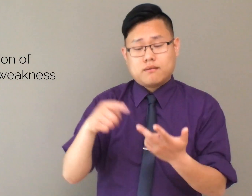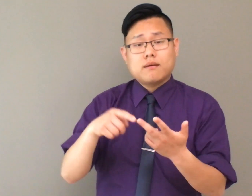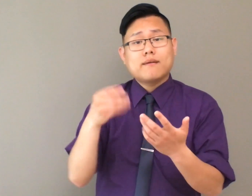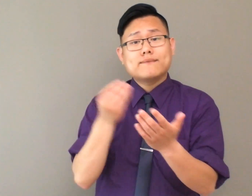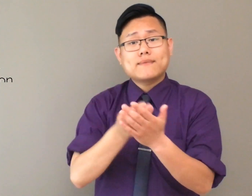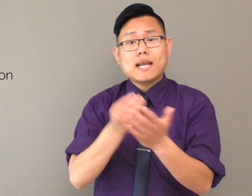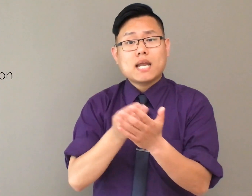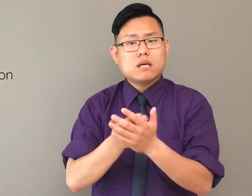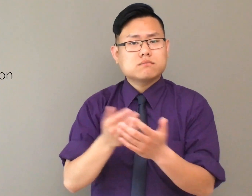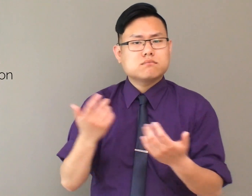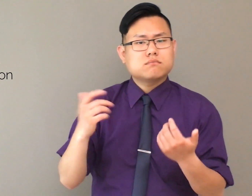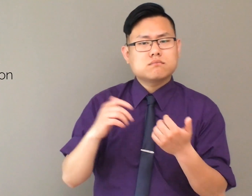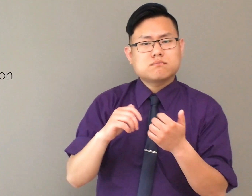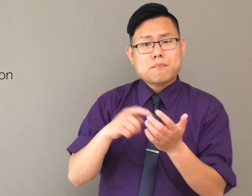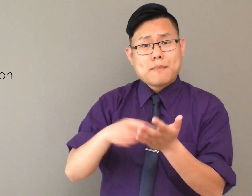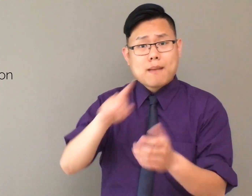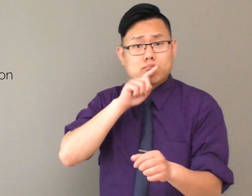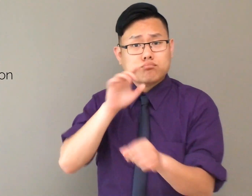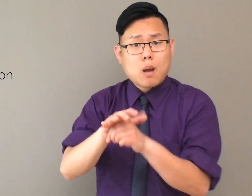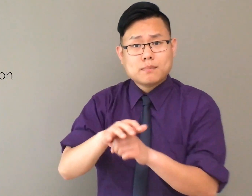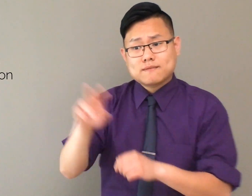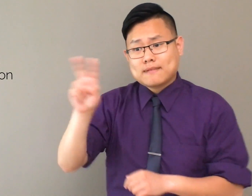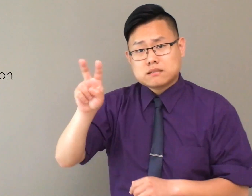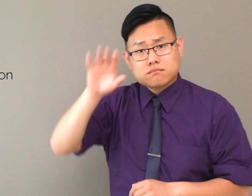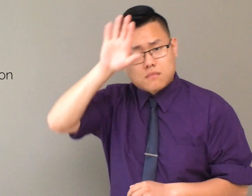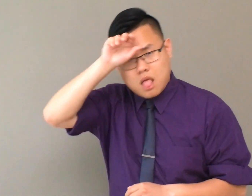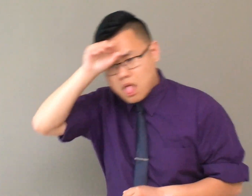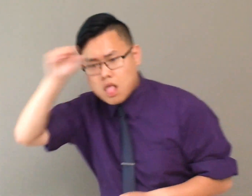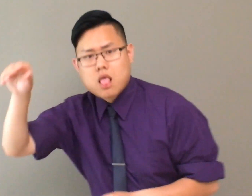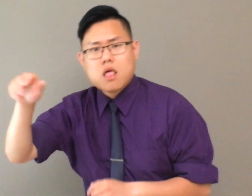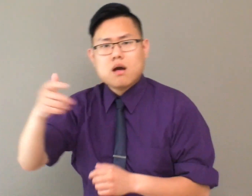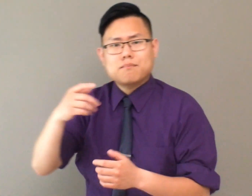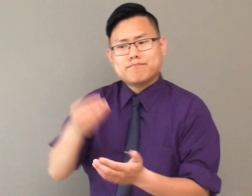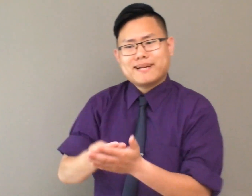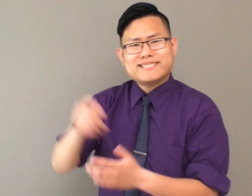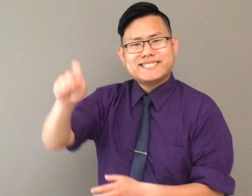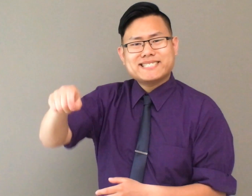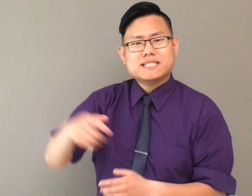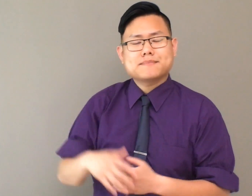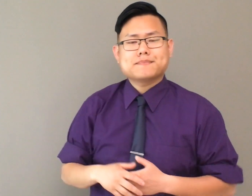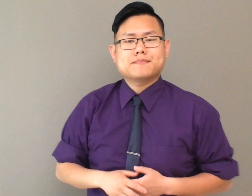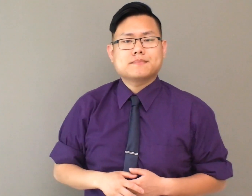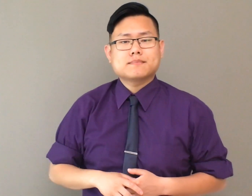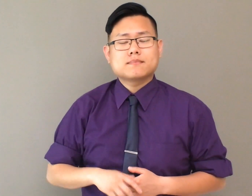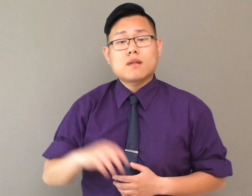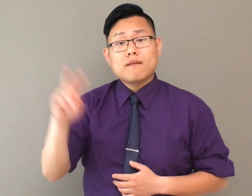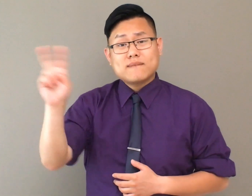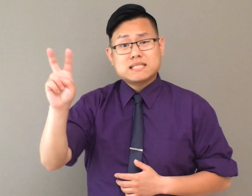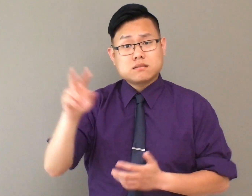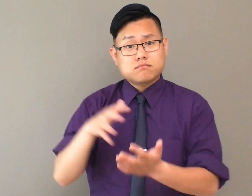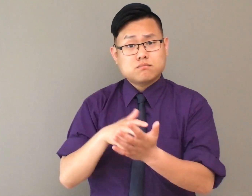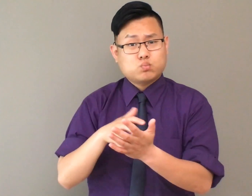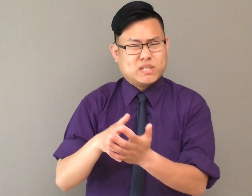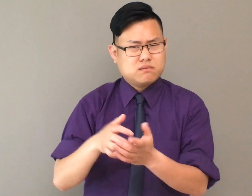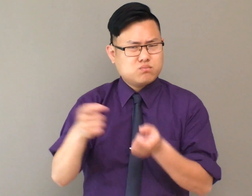or financially exploited with promises of an eventual payout.